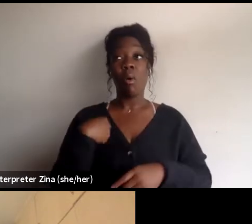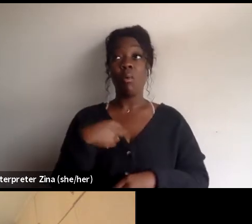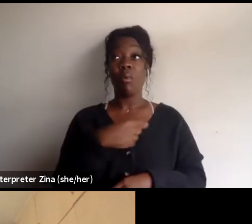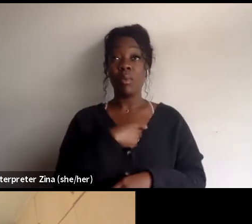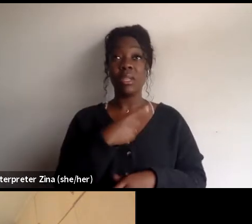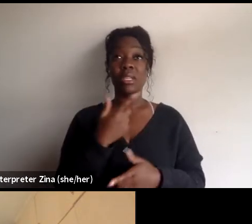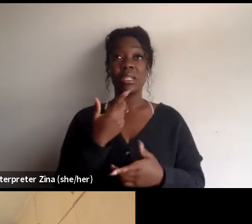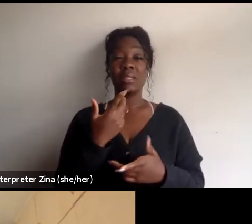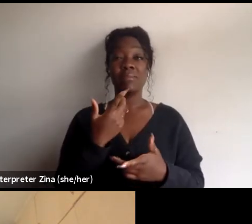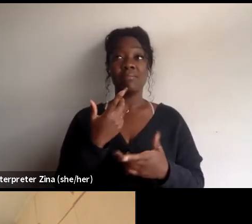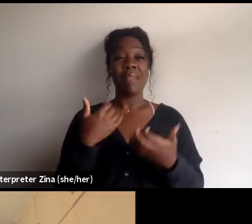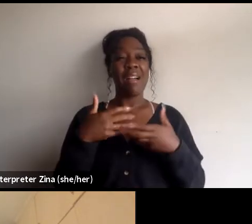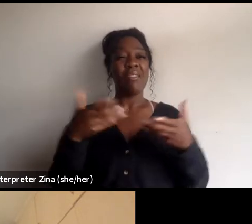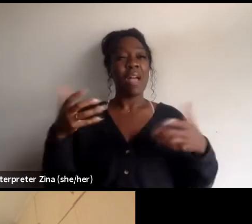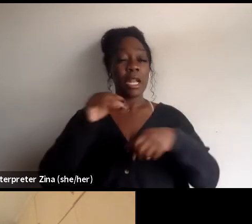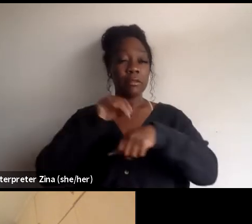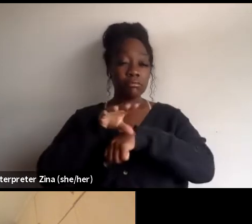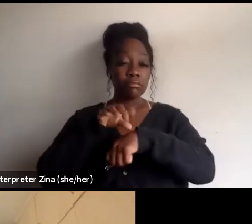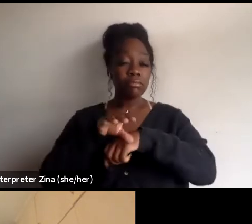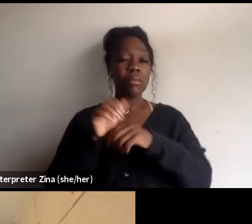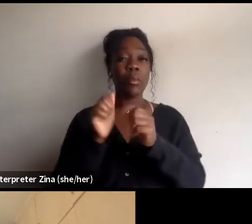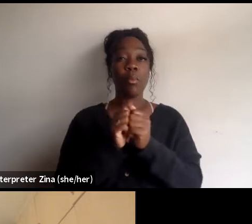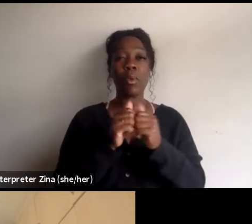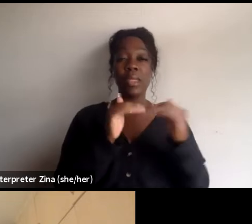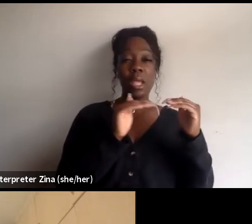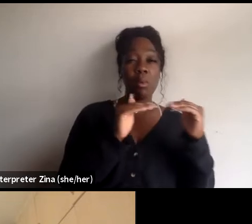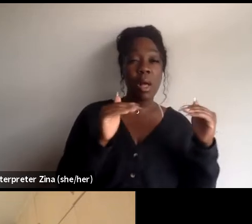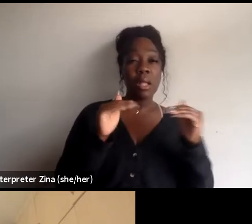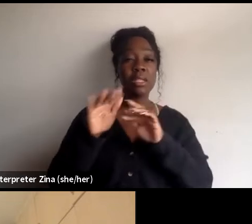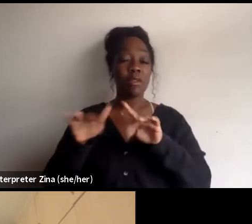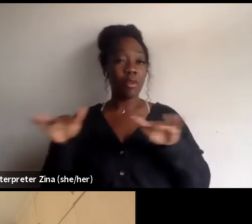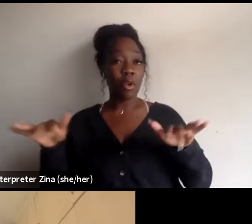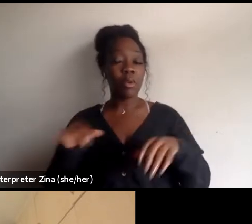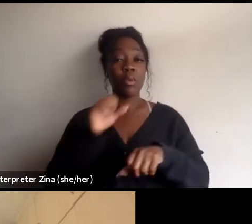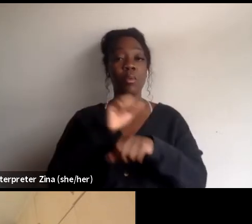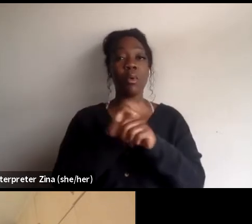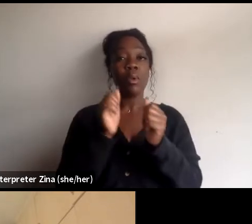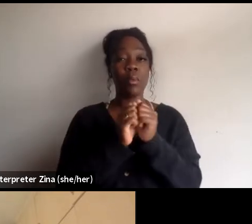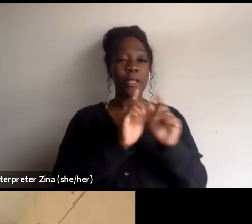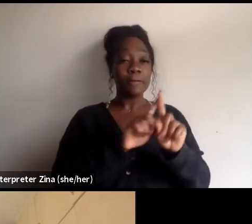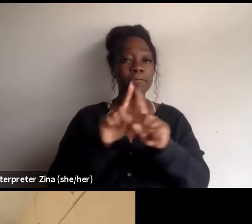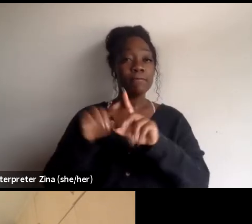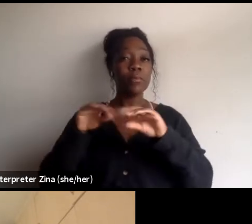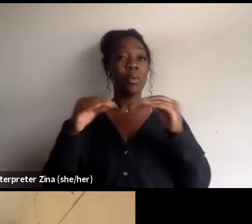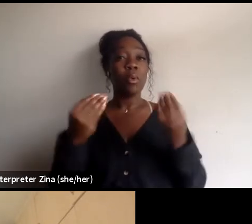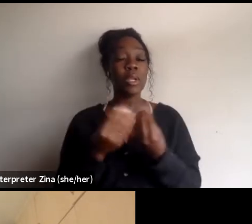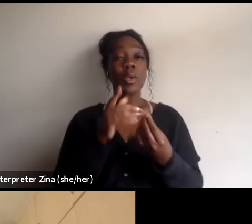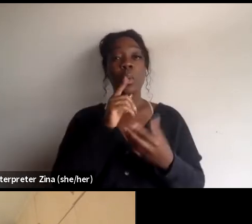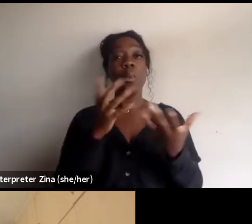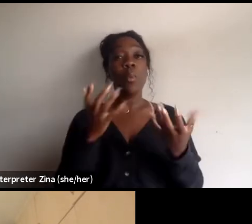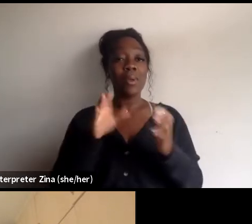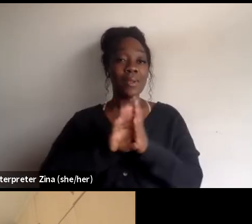equality and diversity, you know, working with organizations that want to develop their policies or their statements,